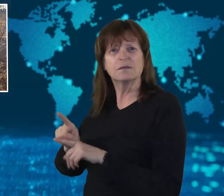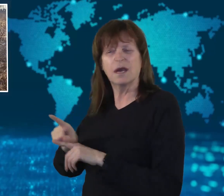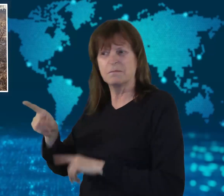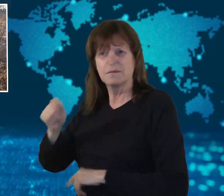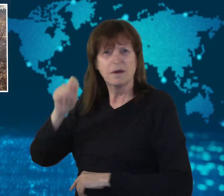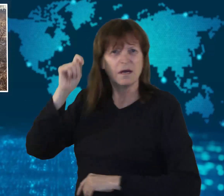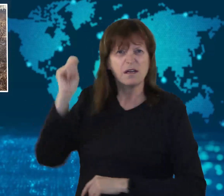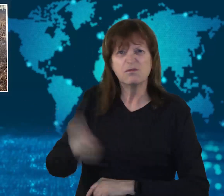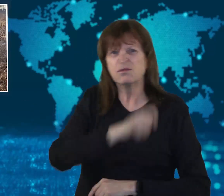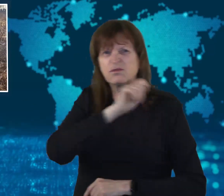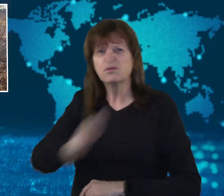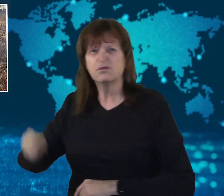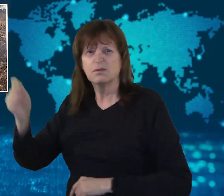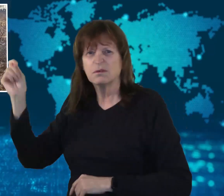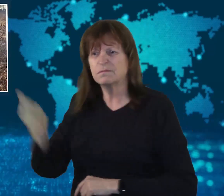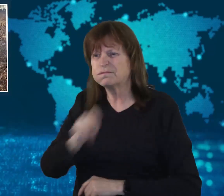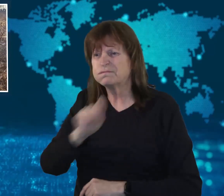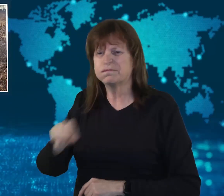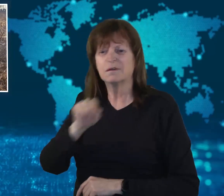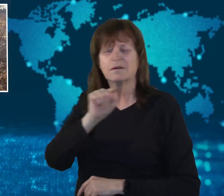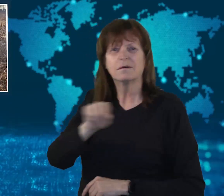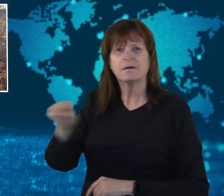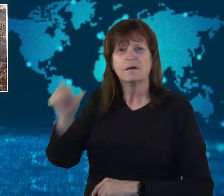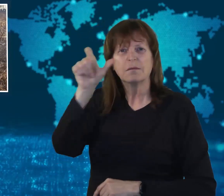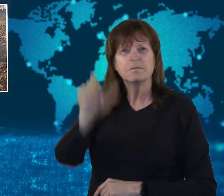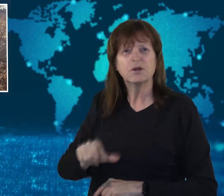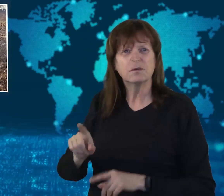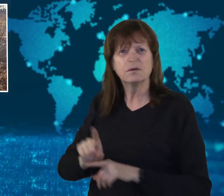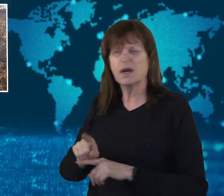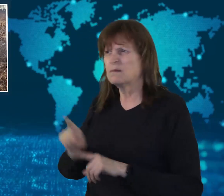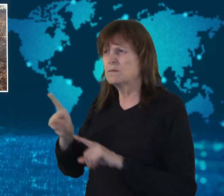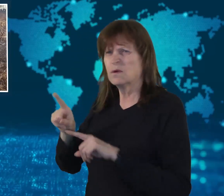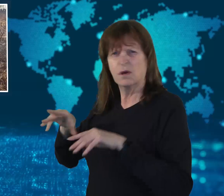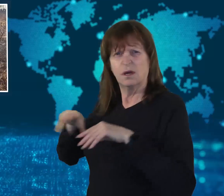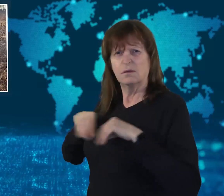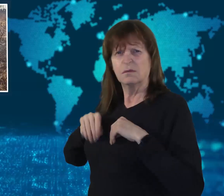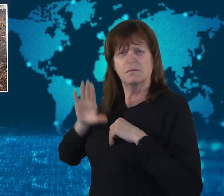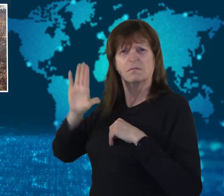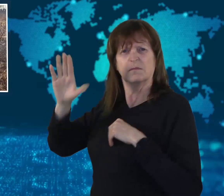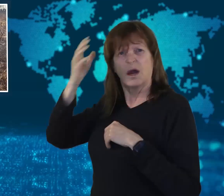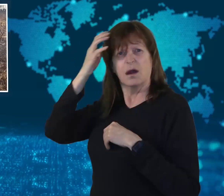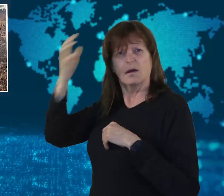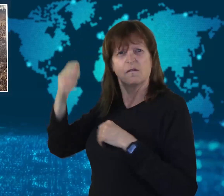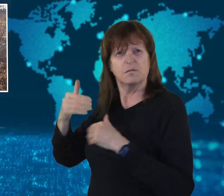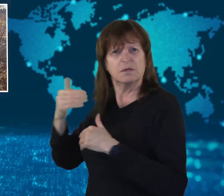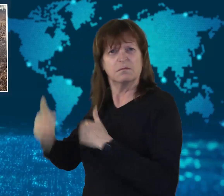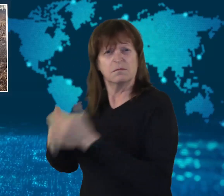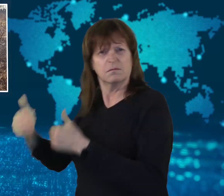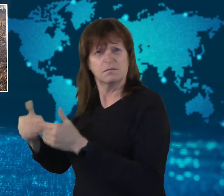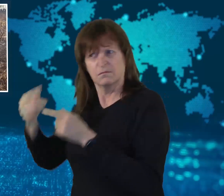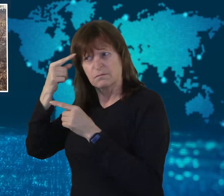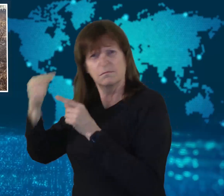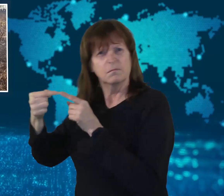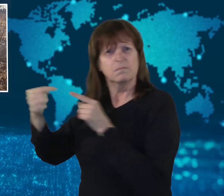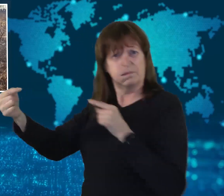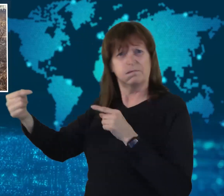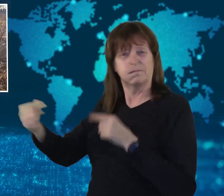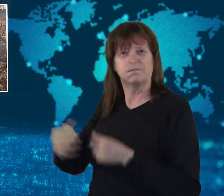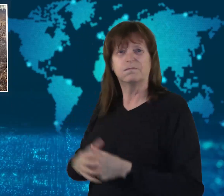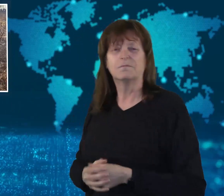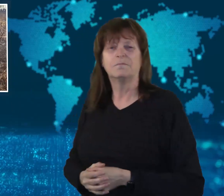the country's crackdown on those who disagree with the government.